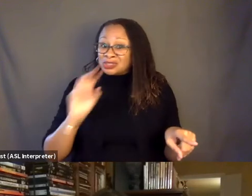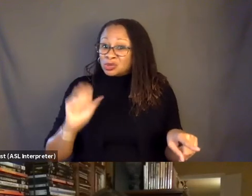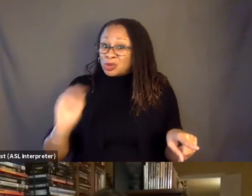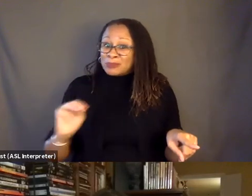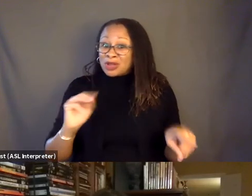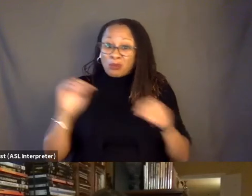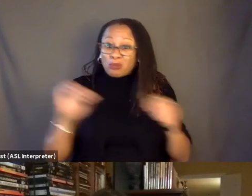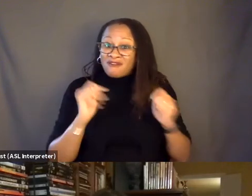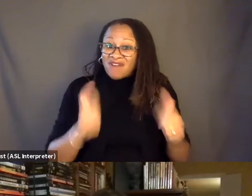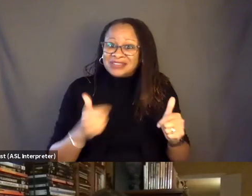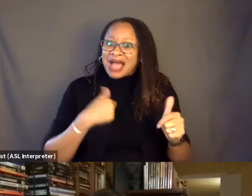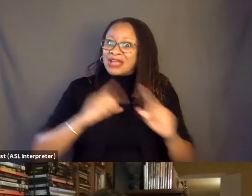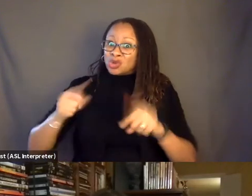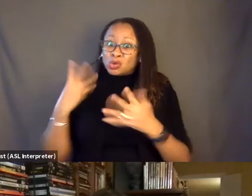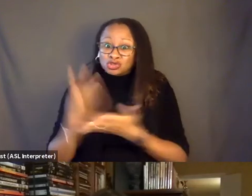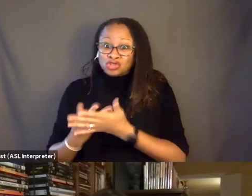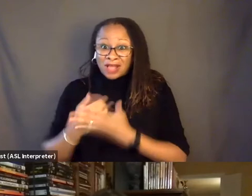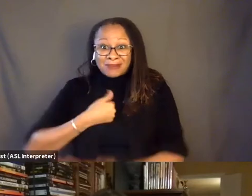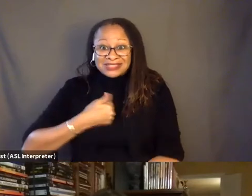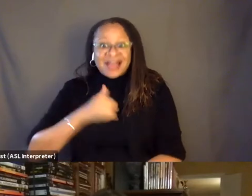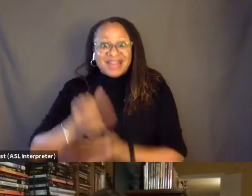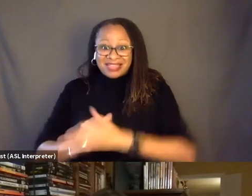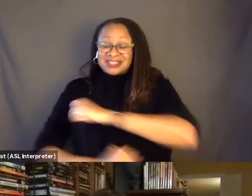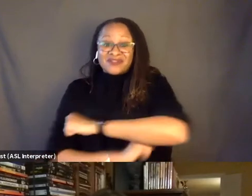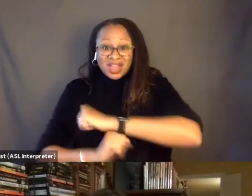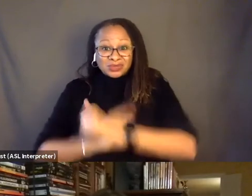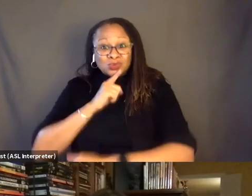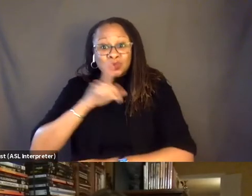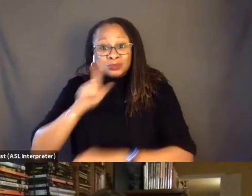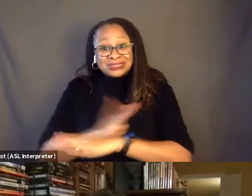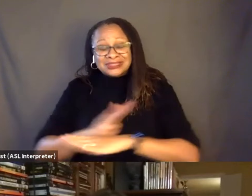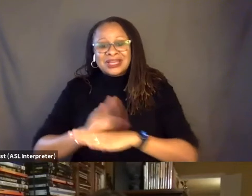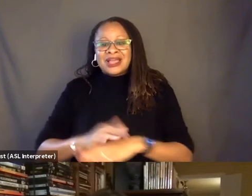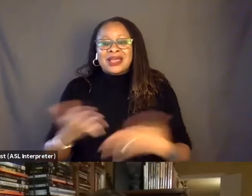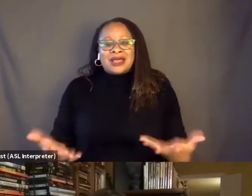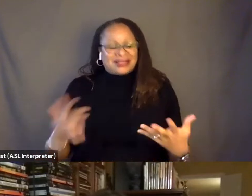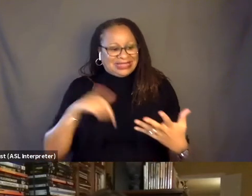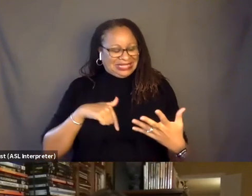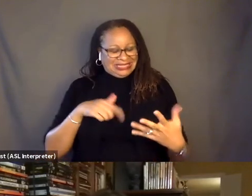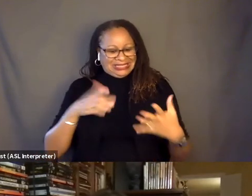And really, truly that is the foundation. The seeds of distrust, of division,